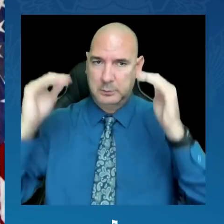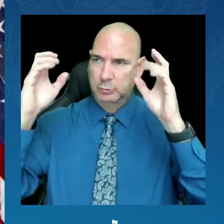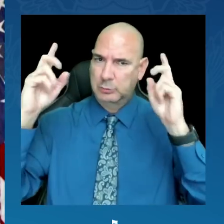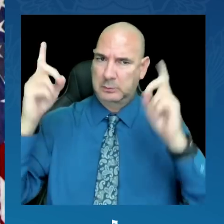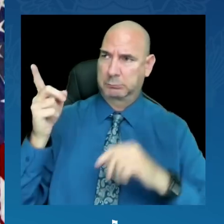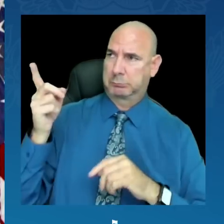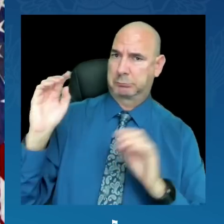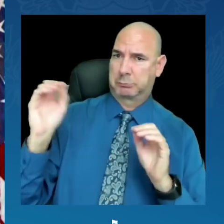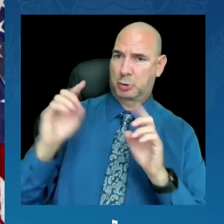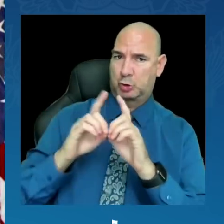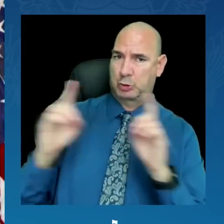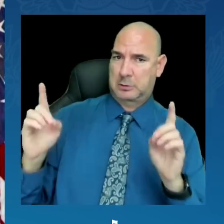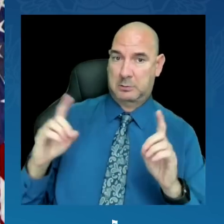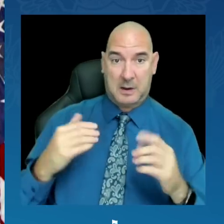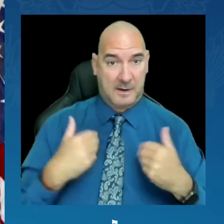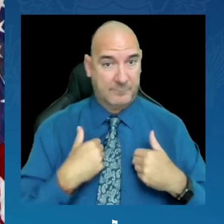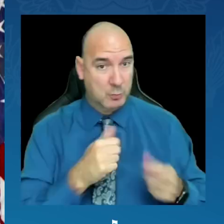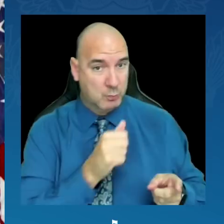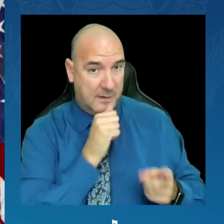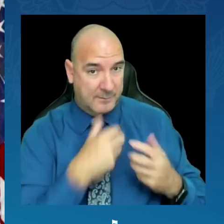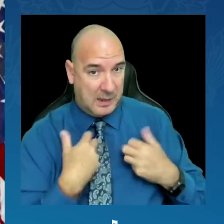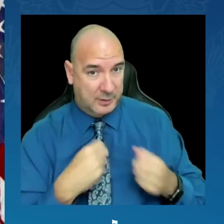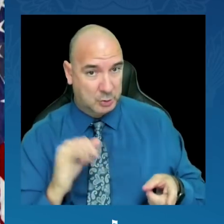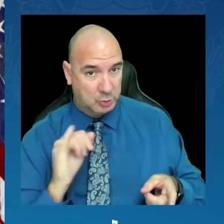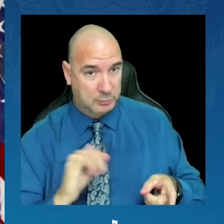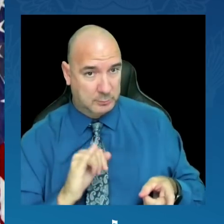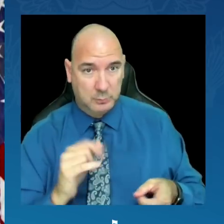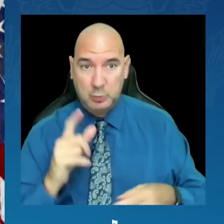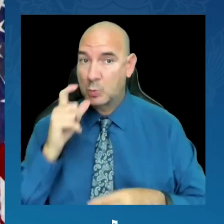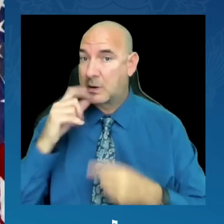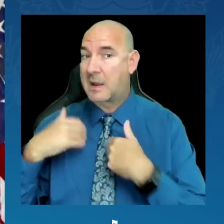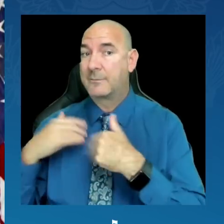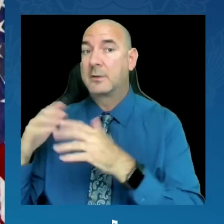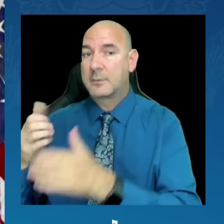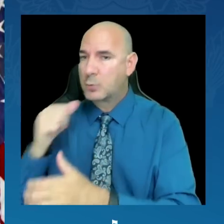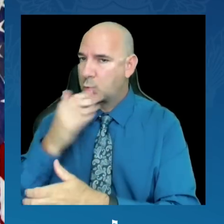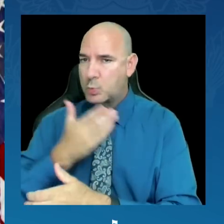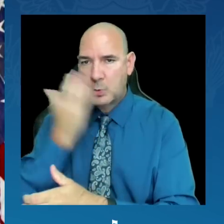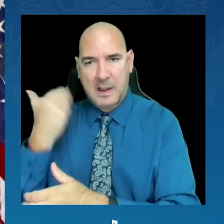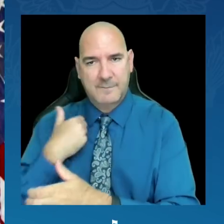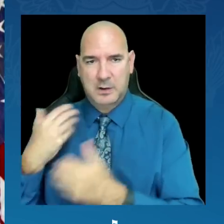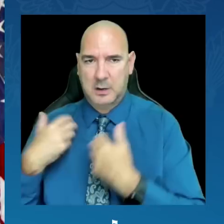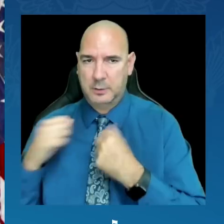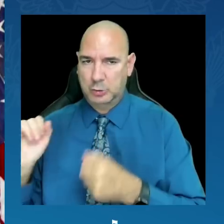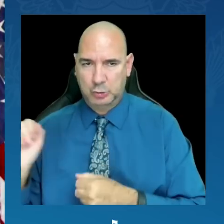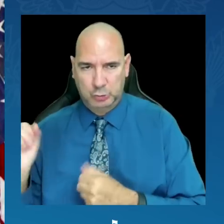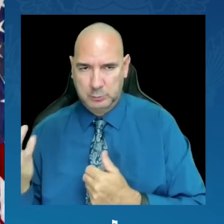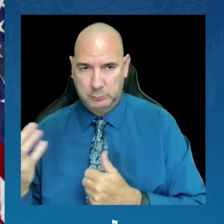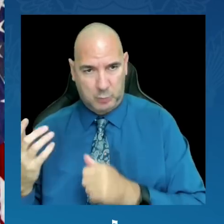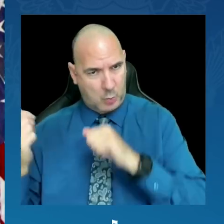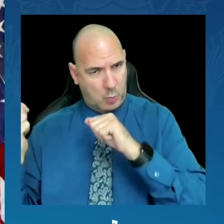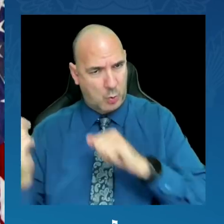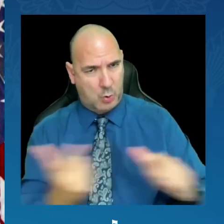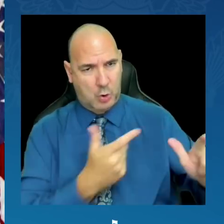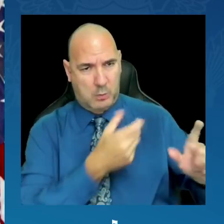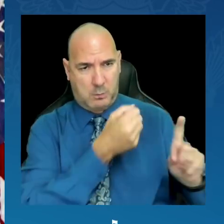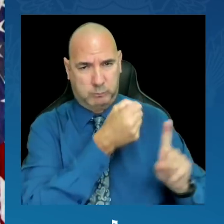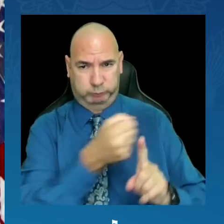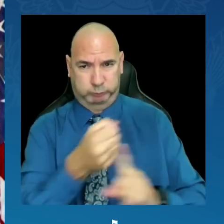and those who don't. Too many of us have stories of loved ones who have experienced trauma and loss